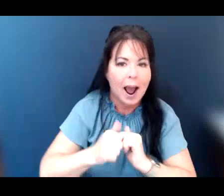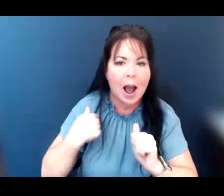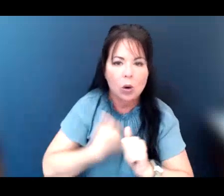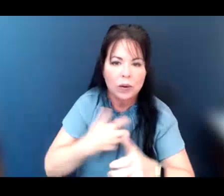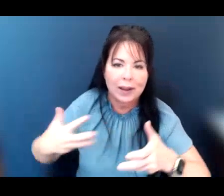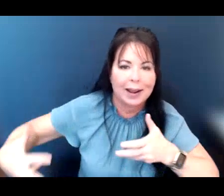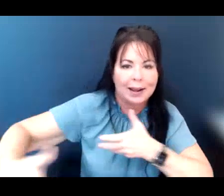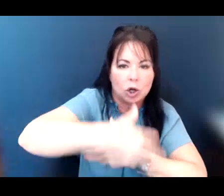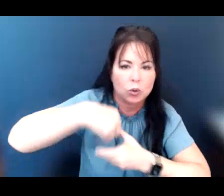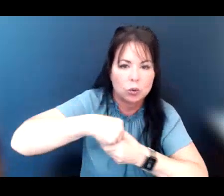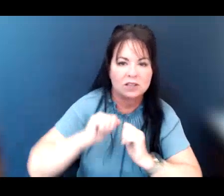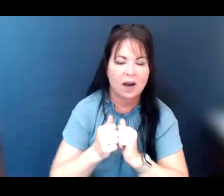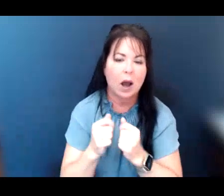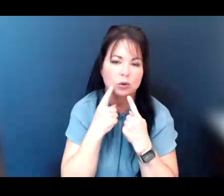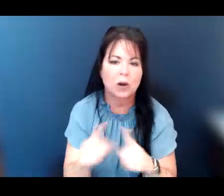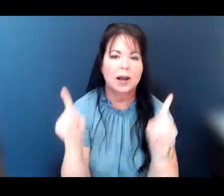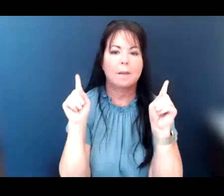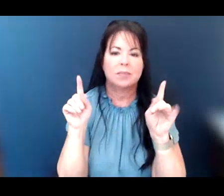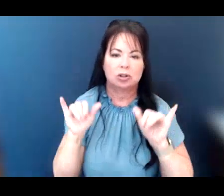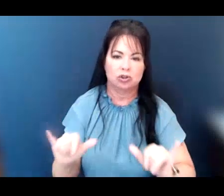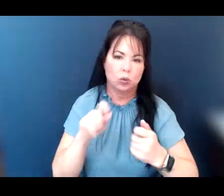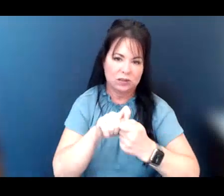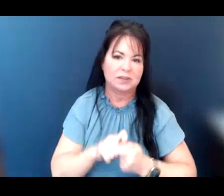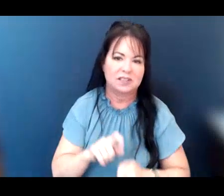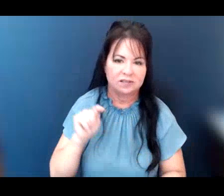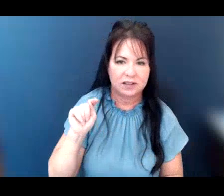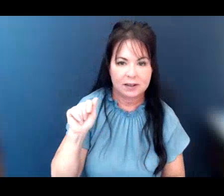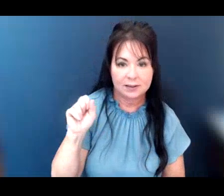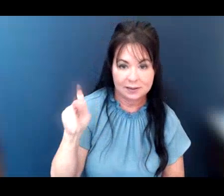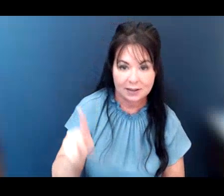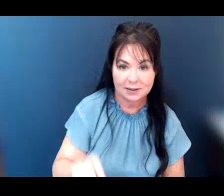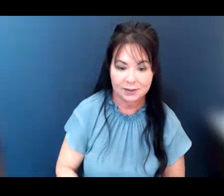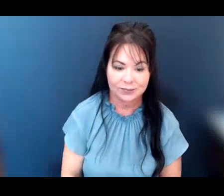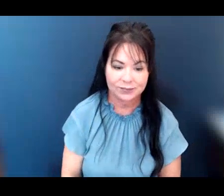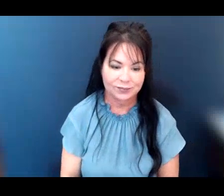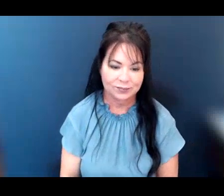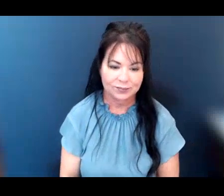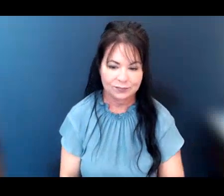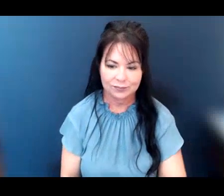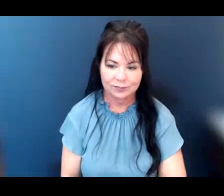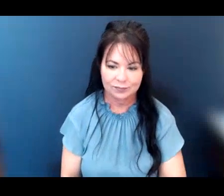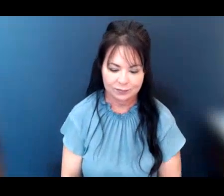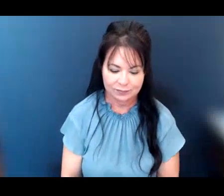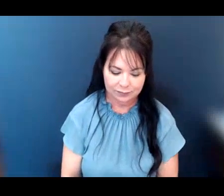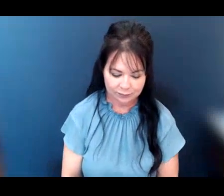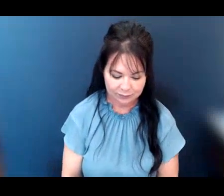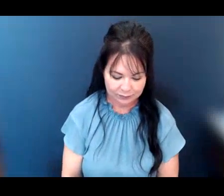those specific tasks? This is Jess.